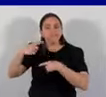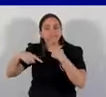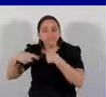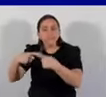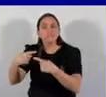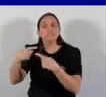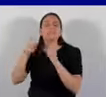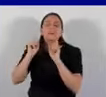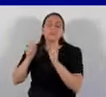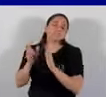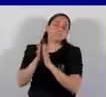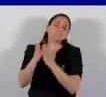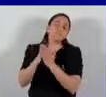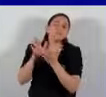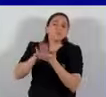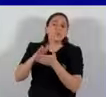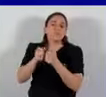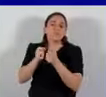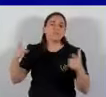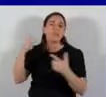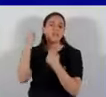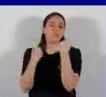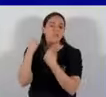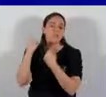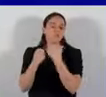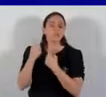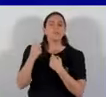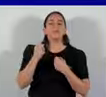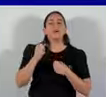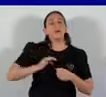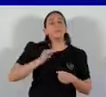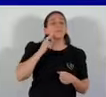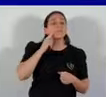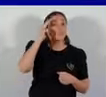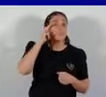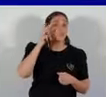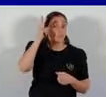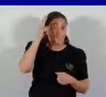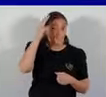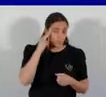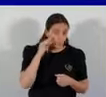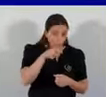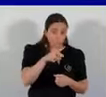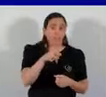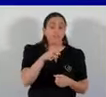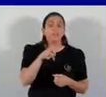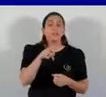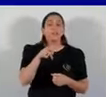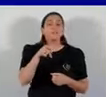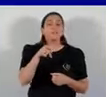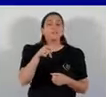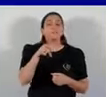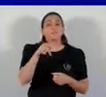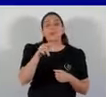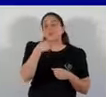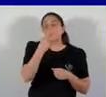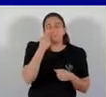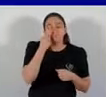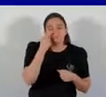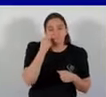From there all the literature of economic growth begins In 1989 Gregory Mankiw, David Well and David Romer